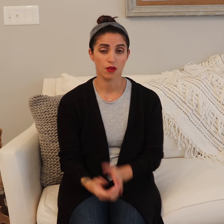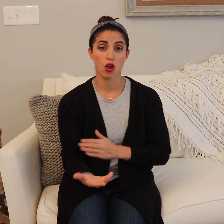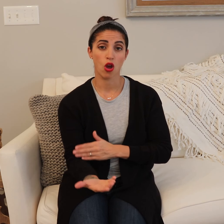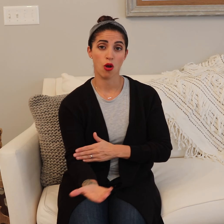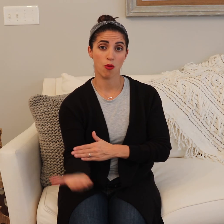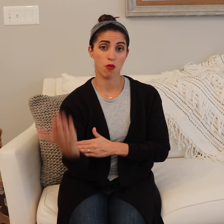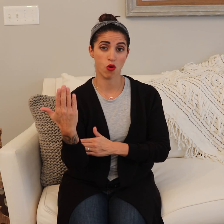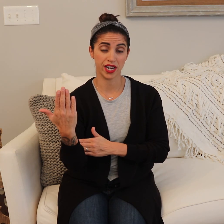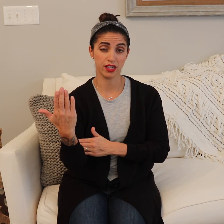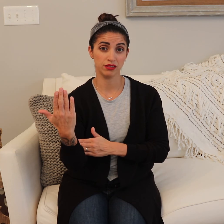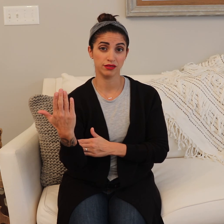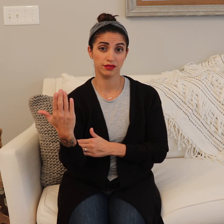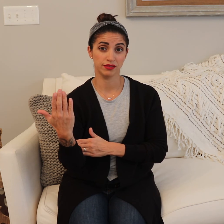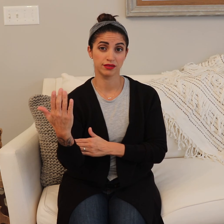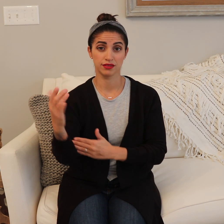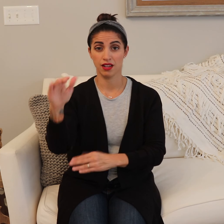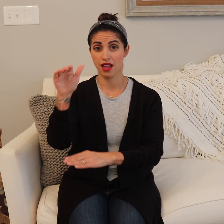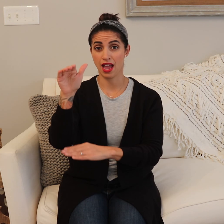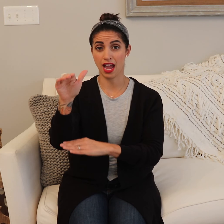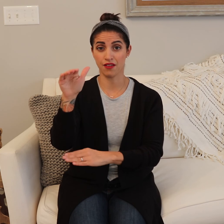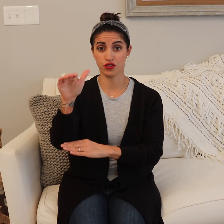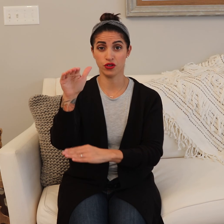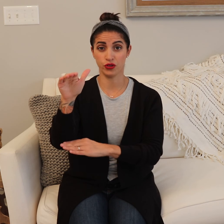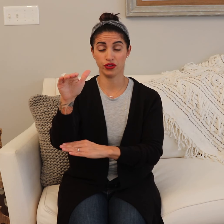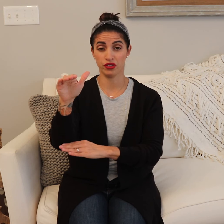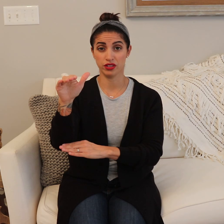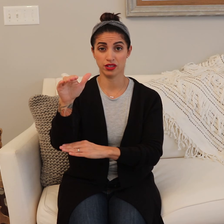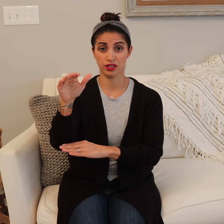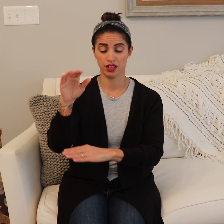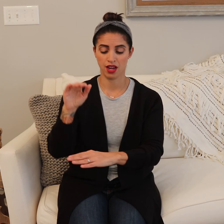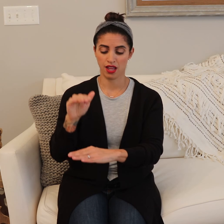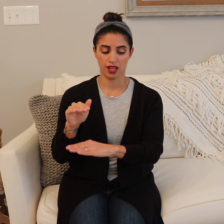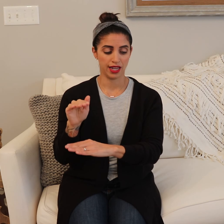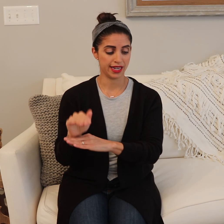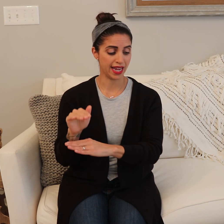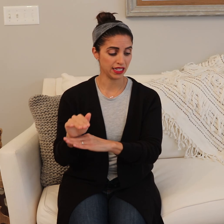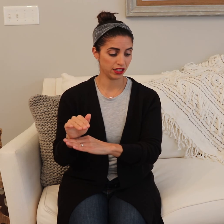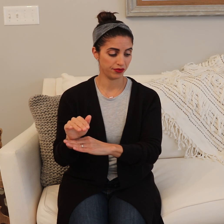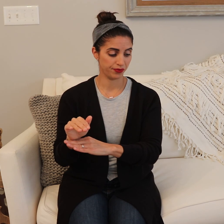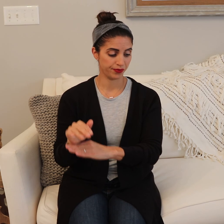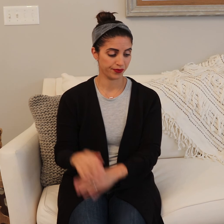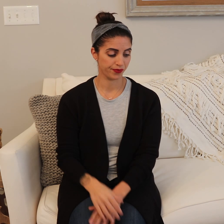morning, afternoon, night,